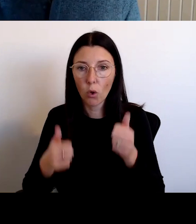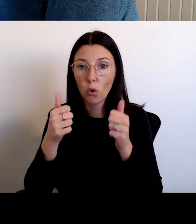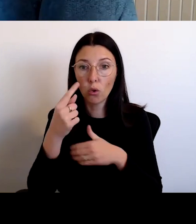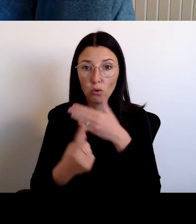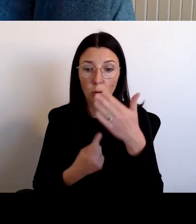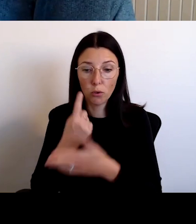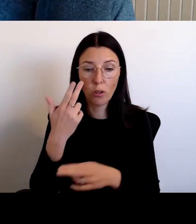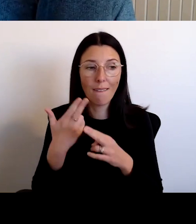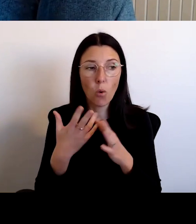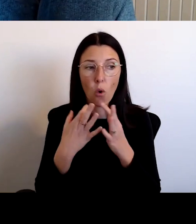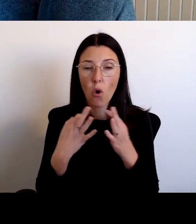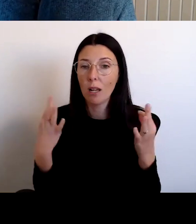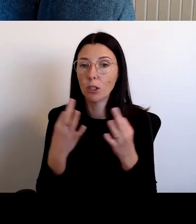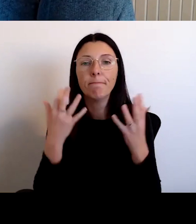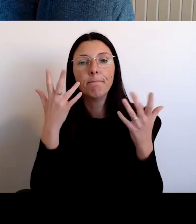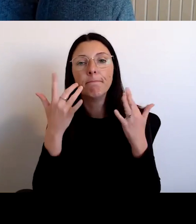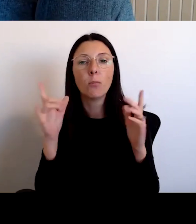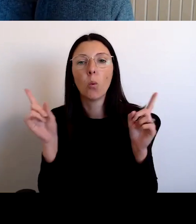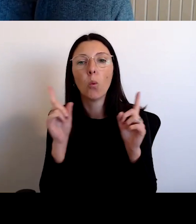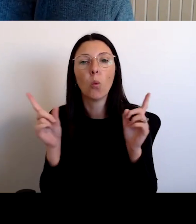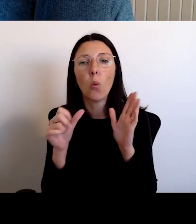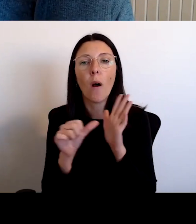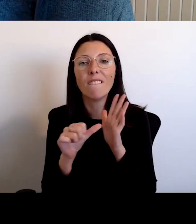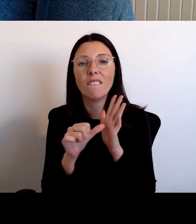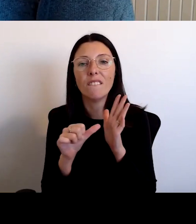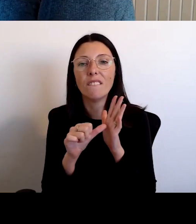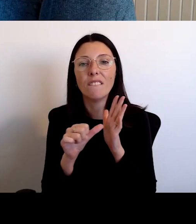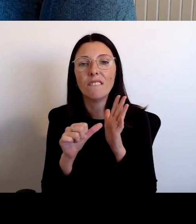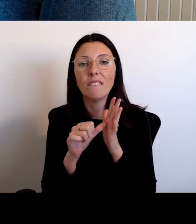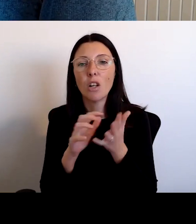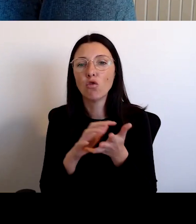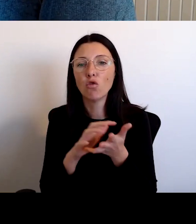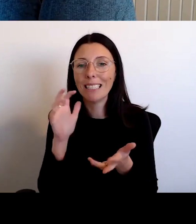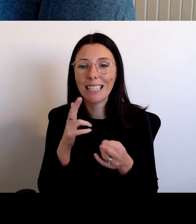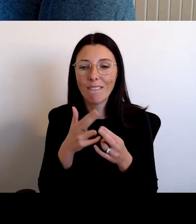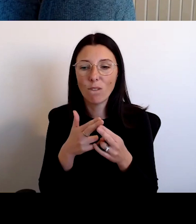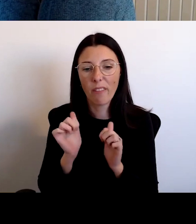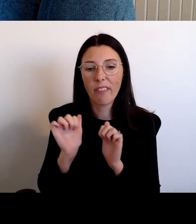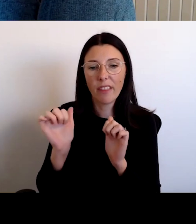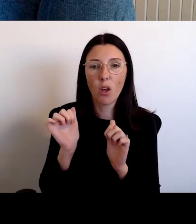think about what is fundraising for their organisation and what is the uniqueness,